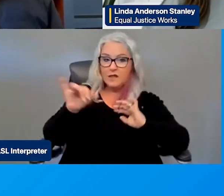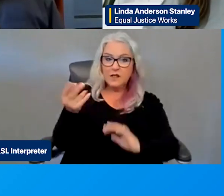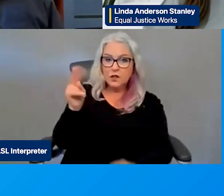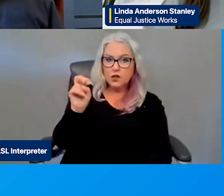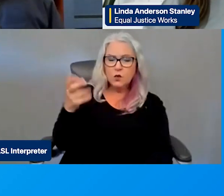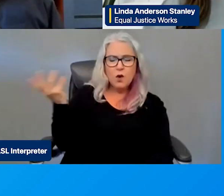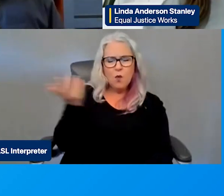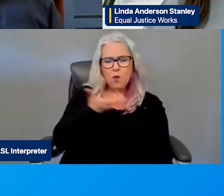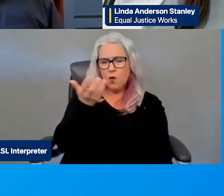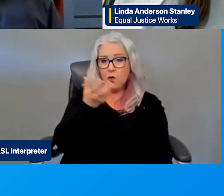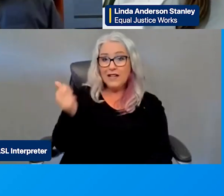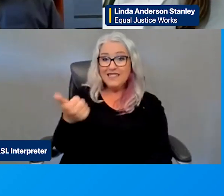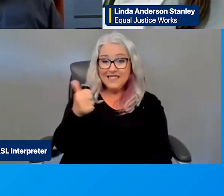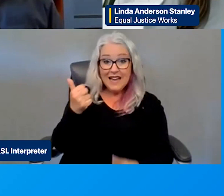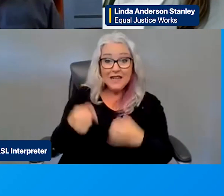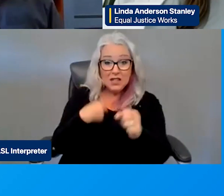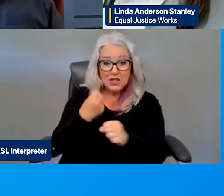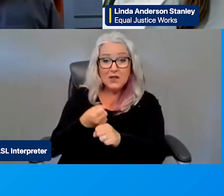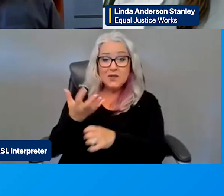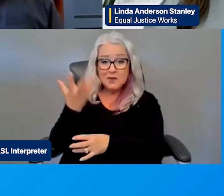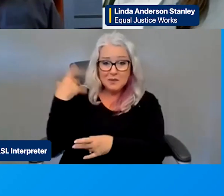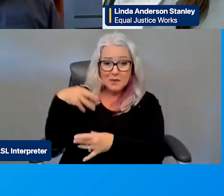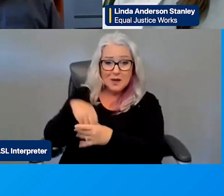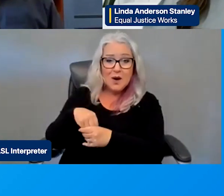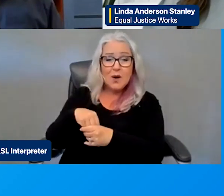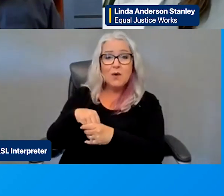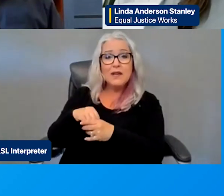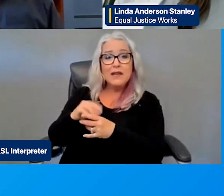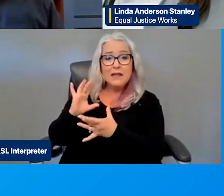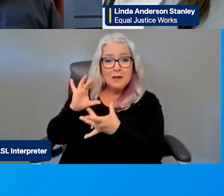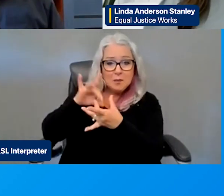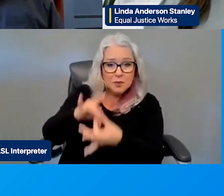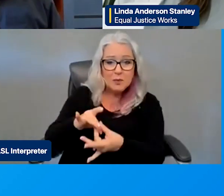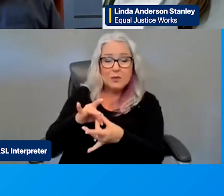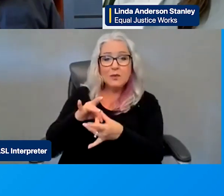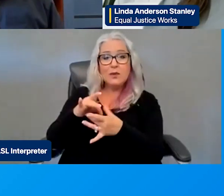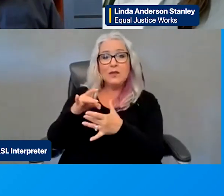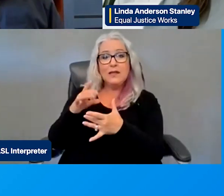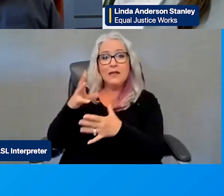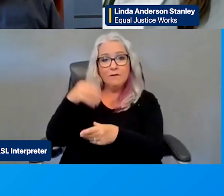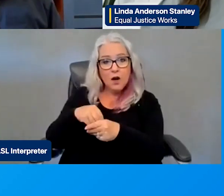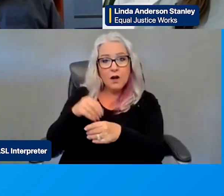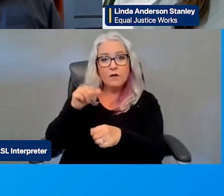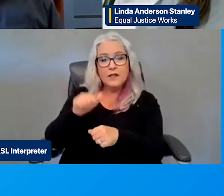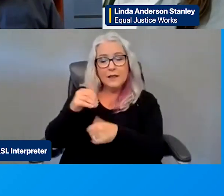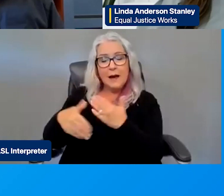As somebody who is intimately involved with the entire process. I want to just draw upon one lesson for me.